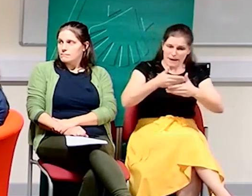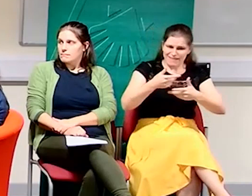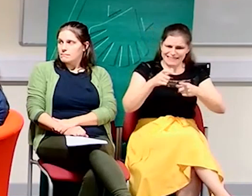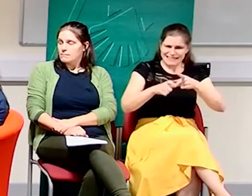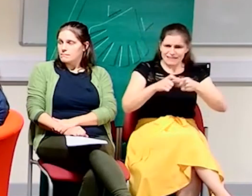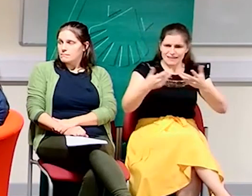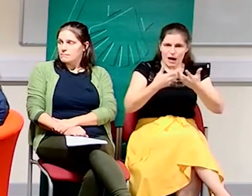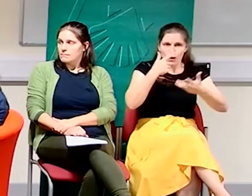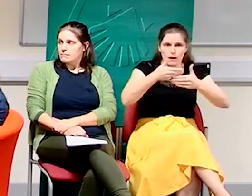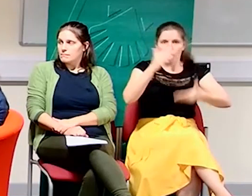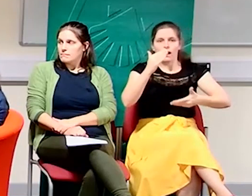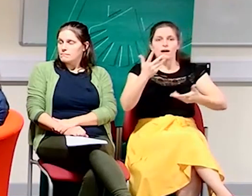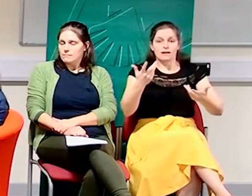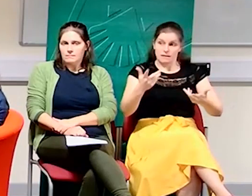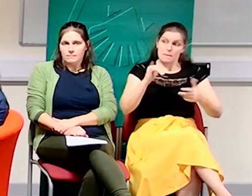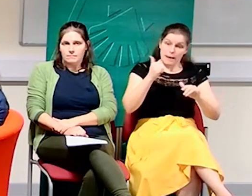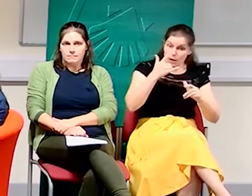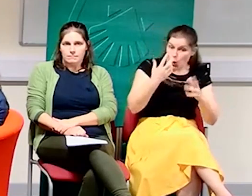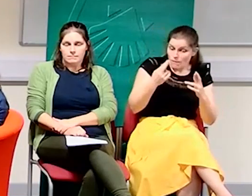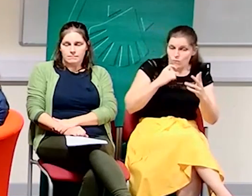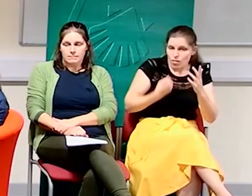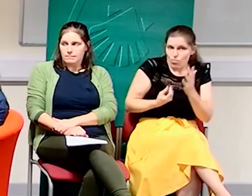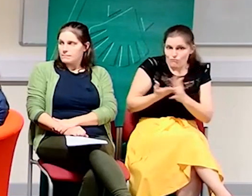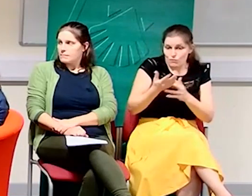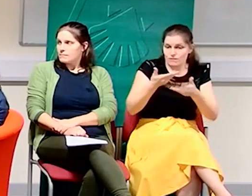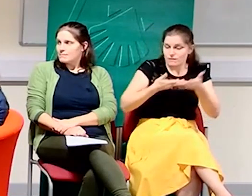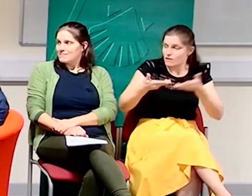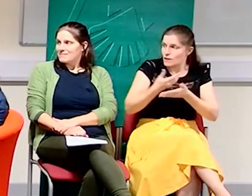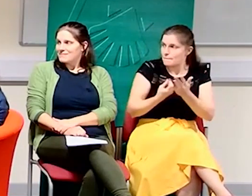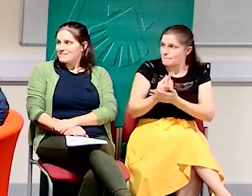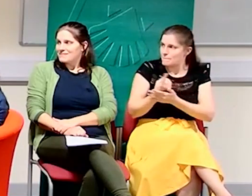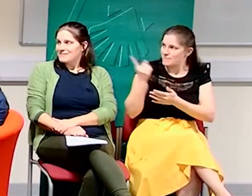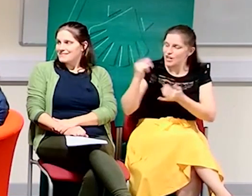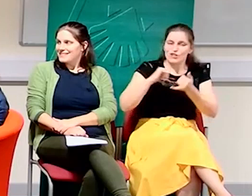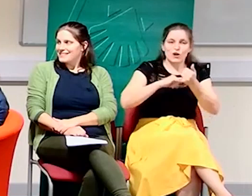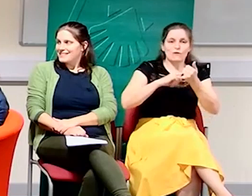during the course of this discussion Sophie you are by your own admission a young person who uh